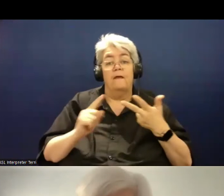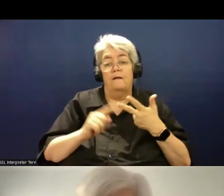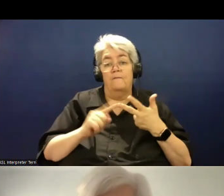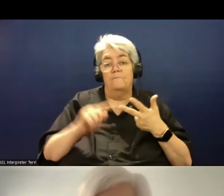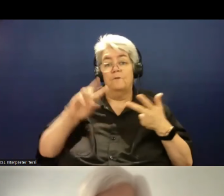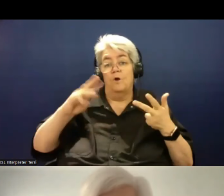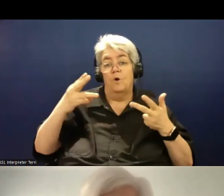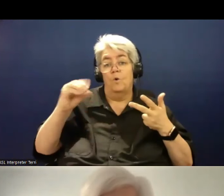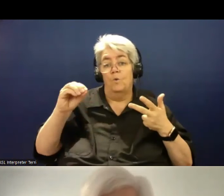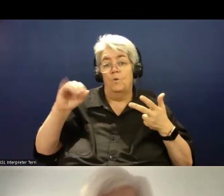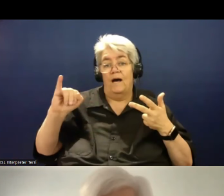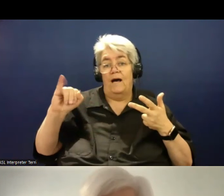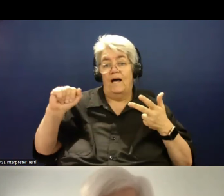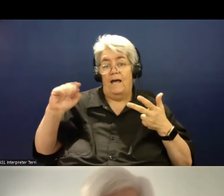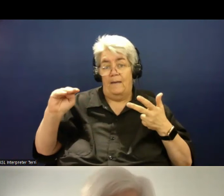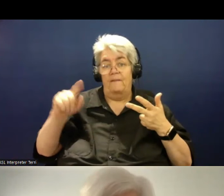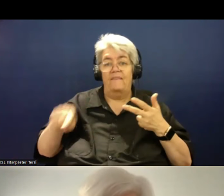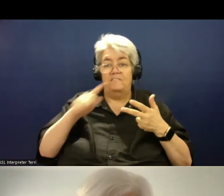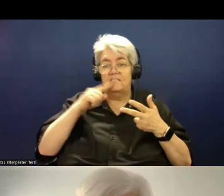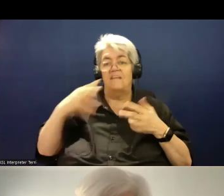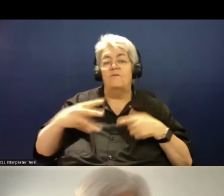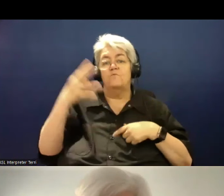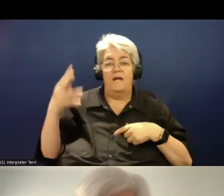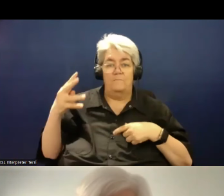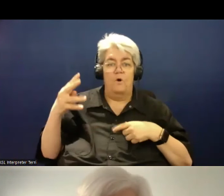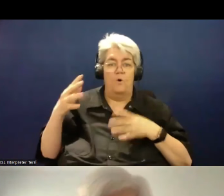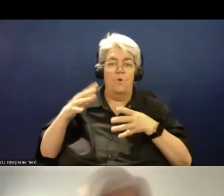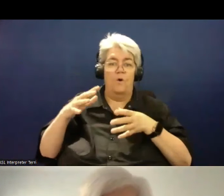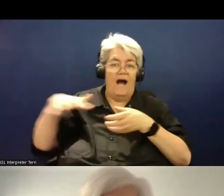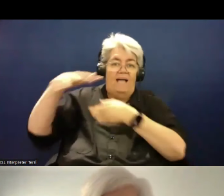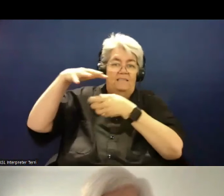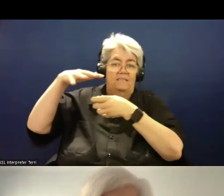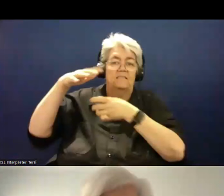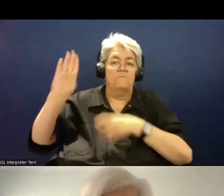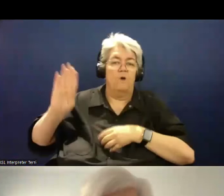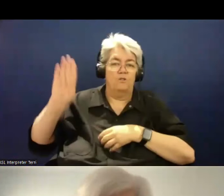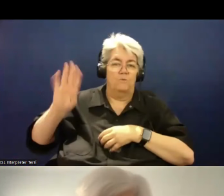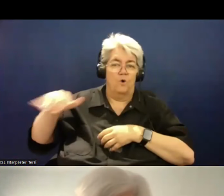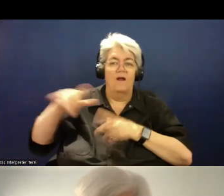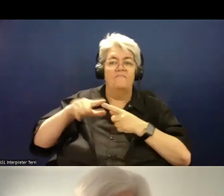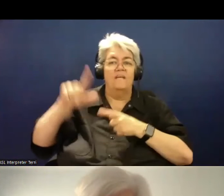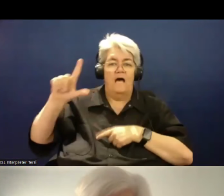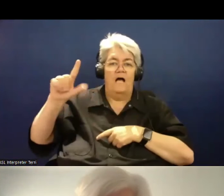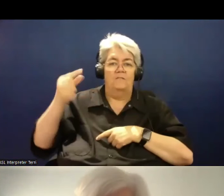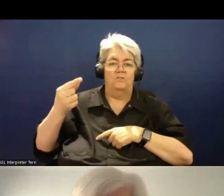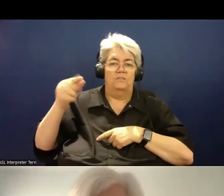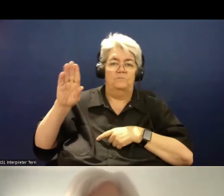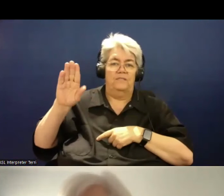DID IN THE RAINBOW HEIGHTS COMMUNITY SERVING THE LGBTQPLUS COMMUNITY AND